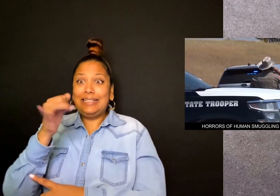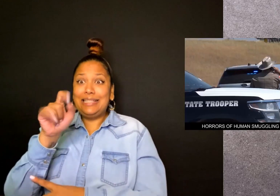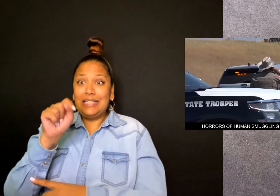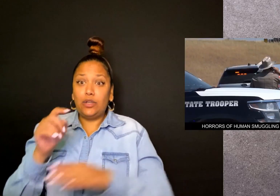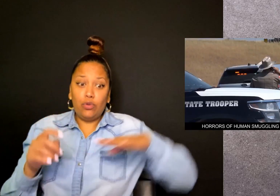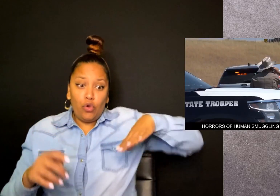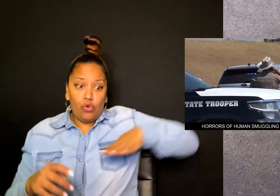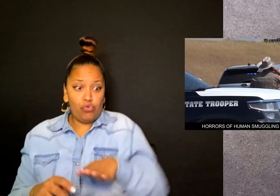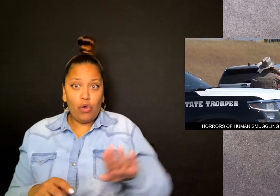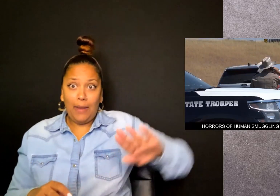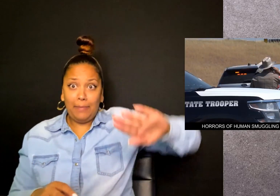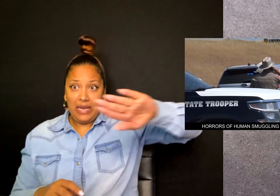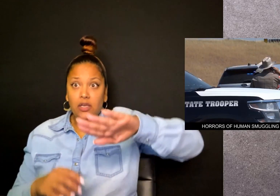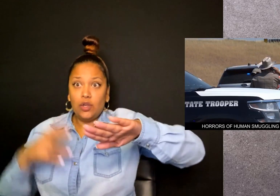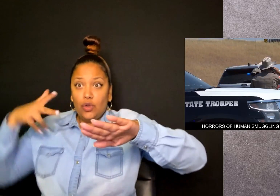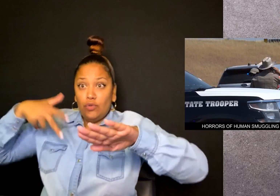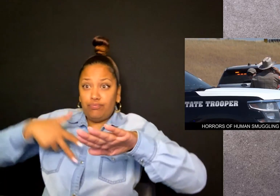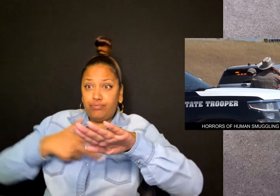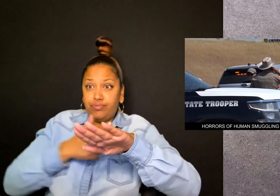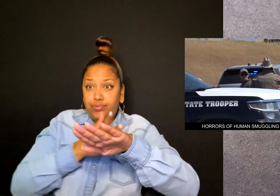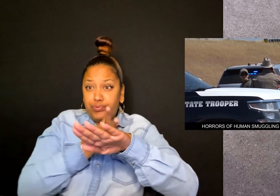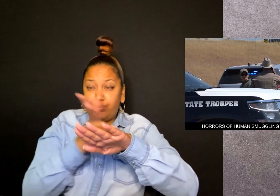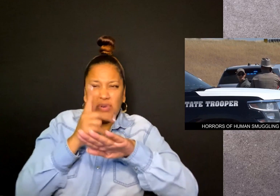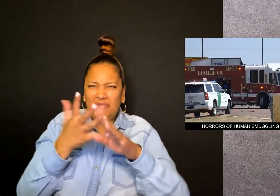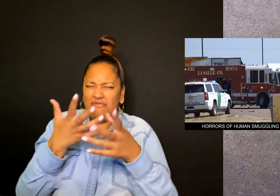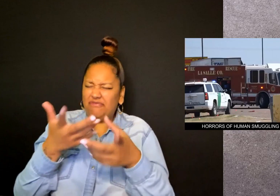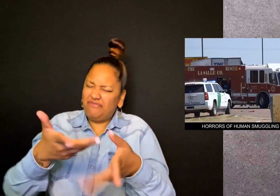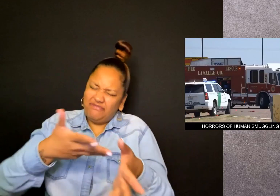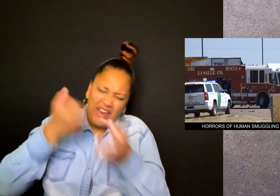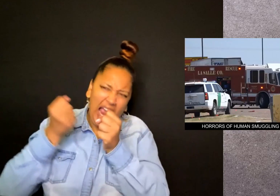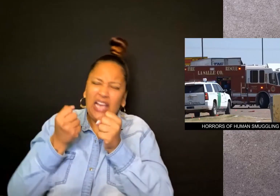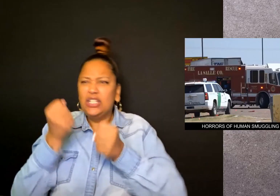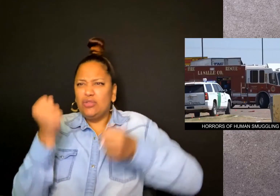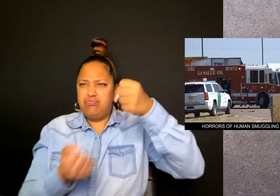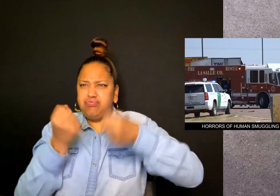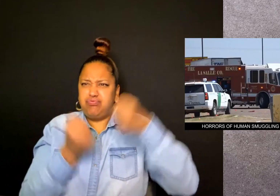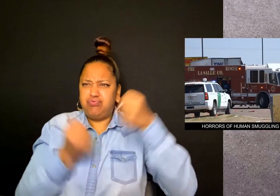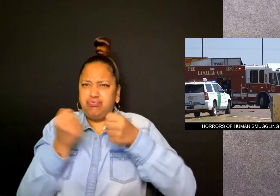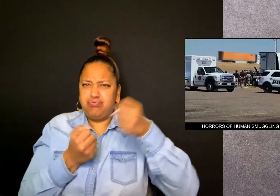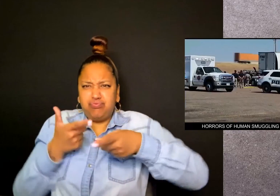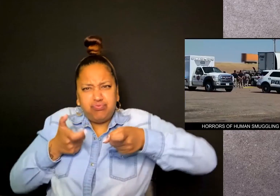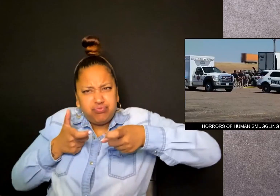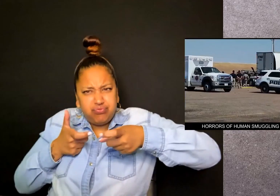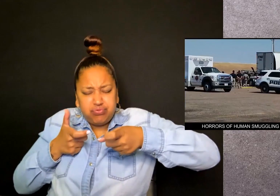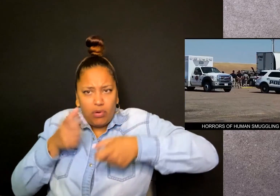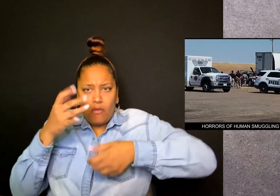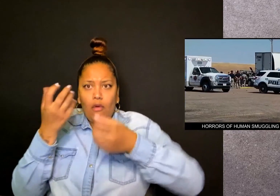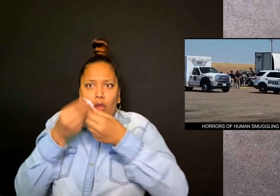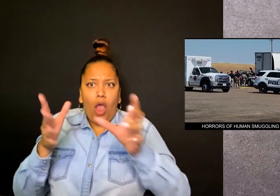authorities say the Jeep took an exit ramp at a high rate of speed lost control